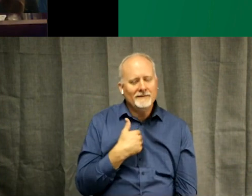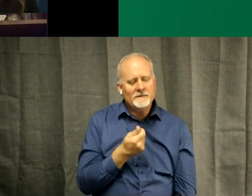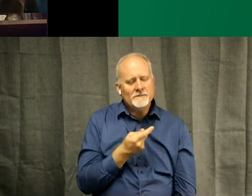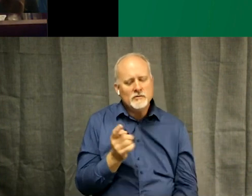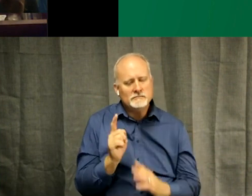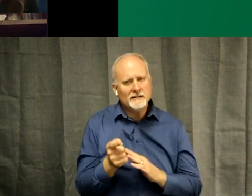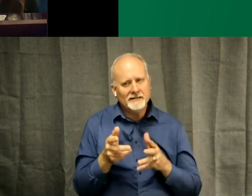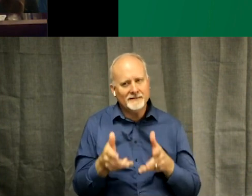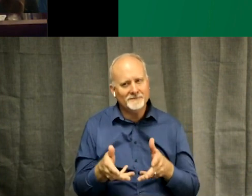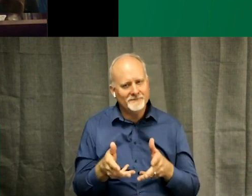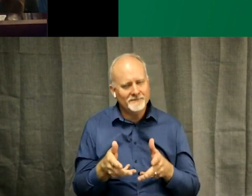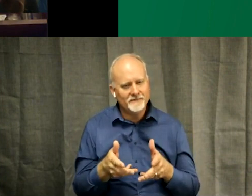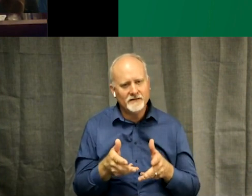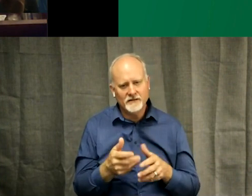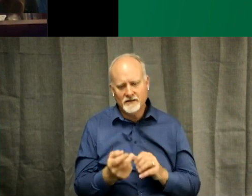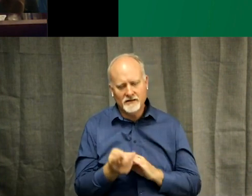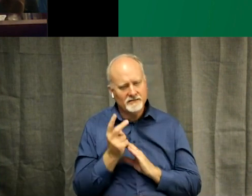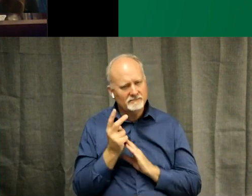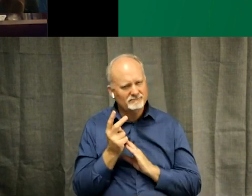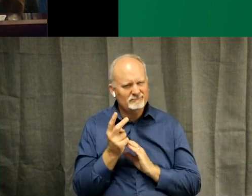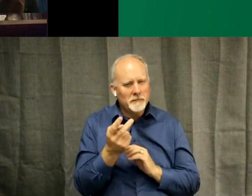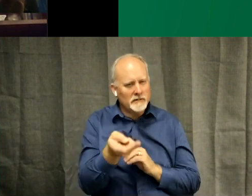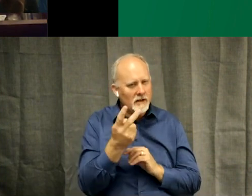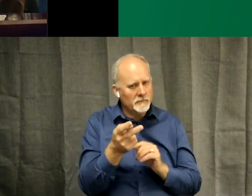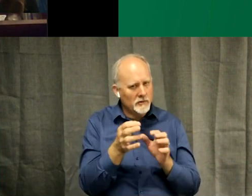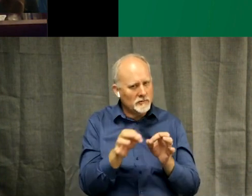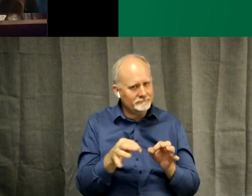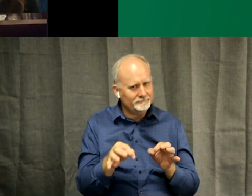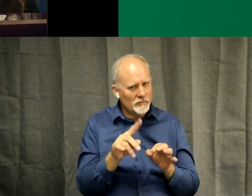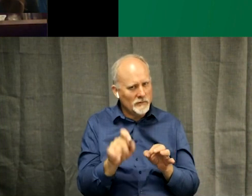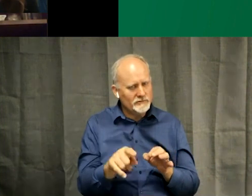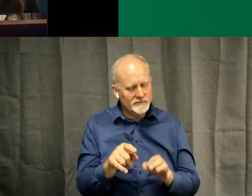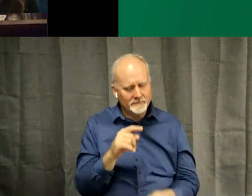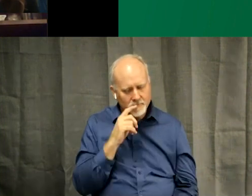but we want to take a couple of questions some of you pre-submitted questions uh yet over the week